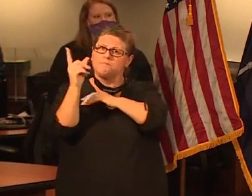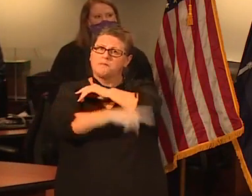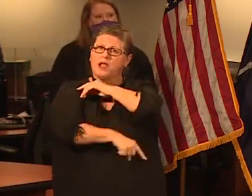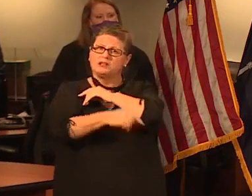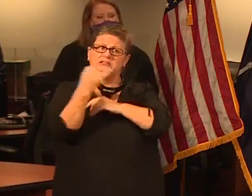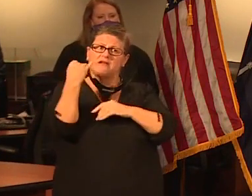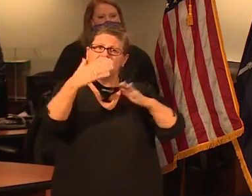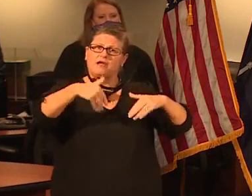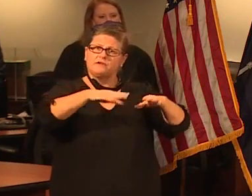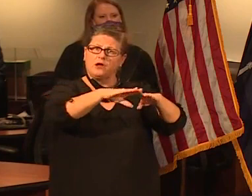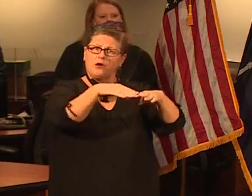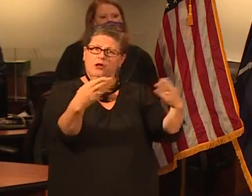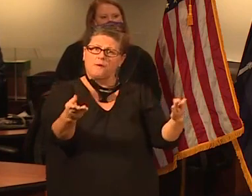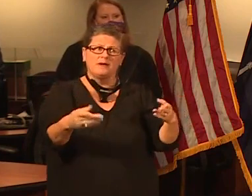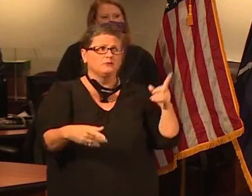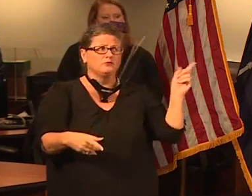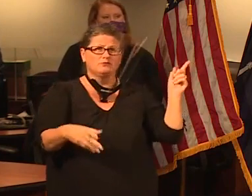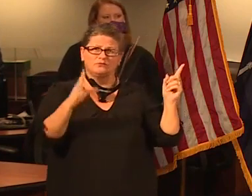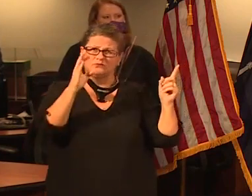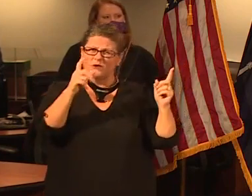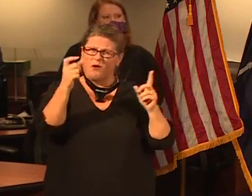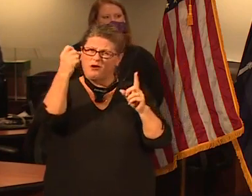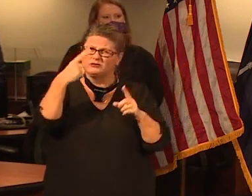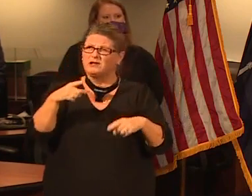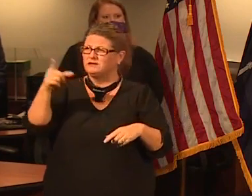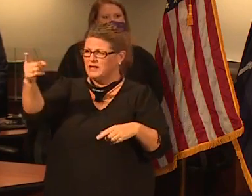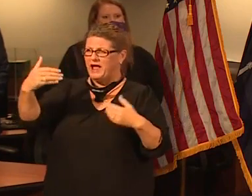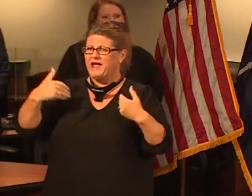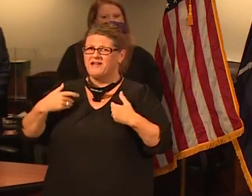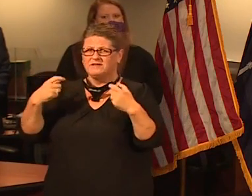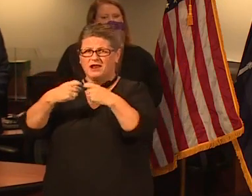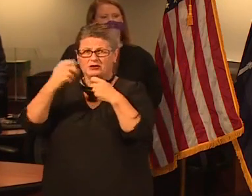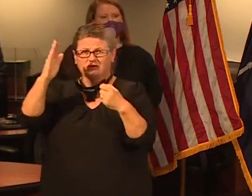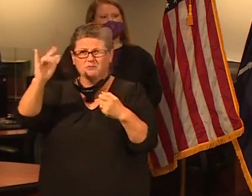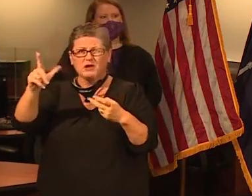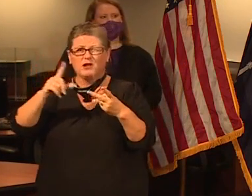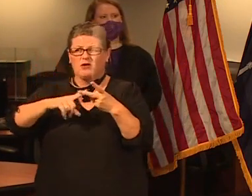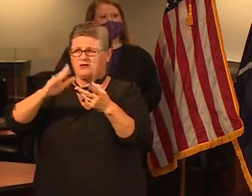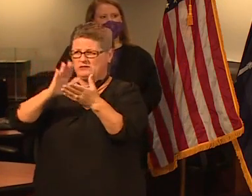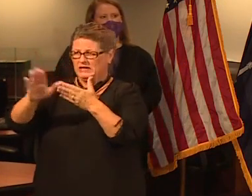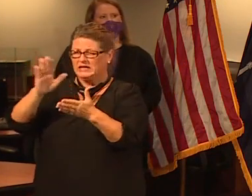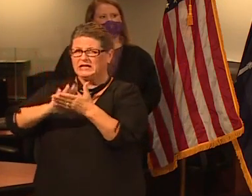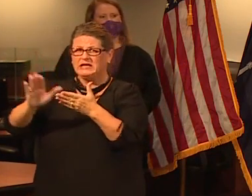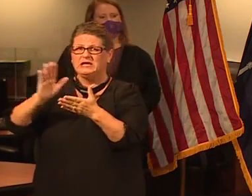THIS IS PUNISHMENT ANOTHER SCHOOLS WHO MAYBE NEED FUNDING. IT COSTS MONEY TO OPEN A SCHOOL.